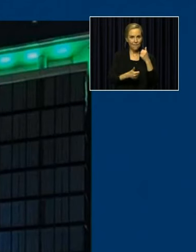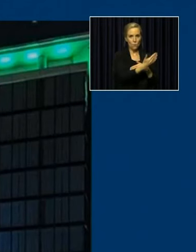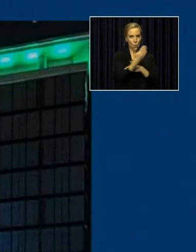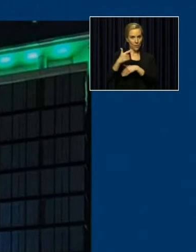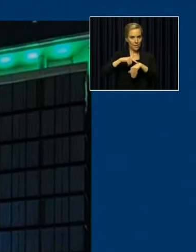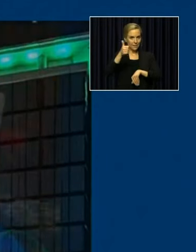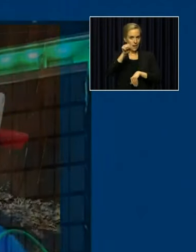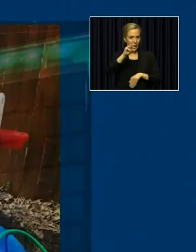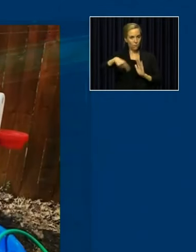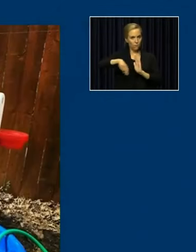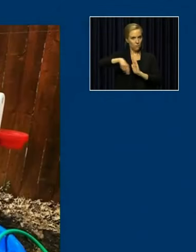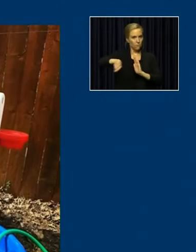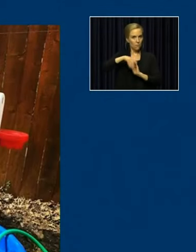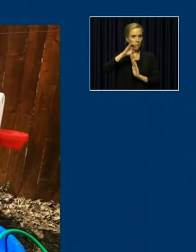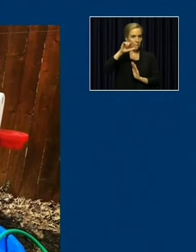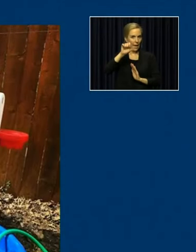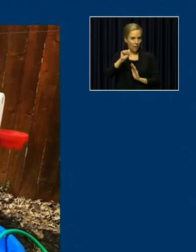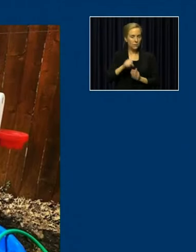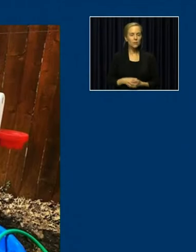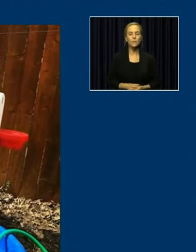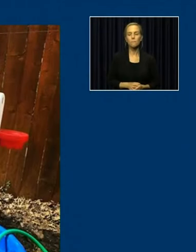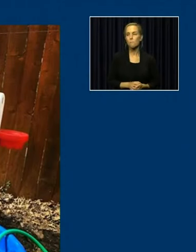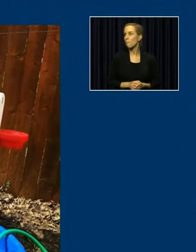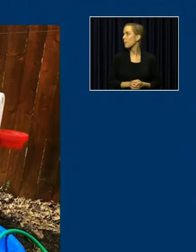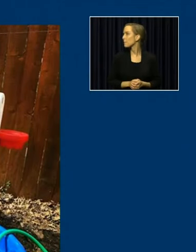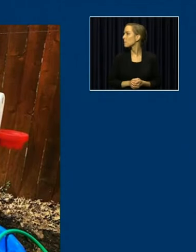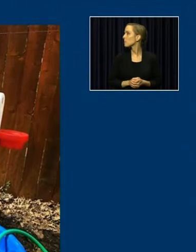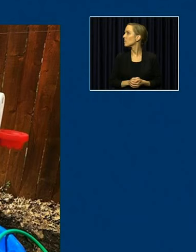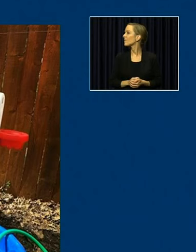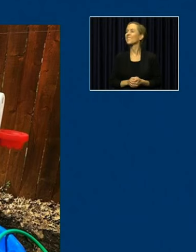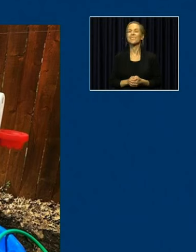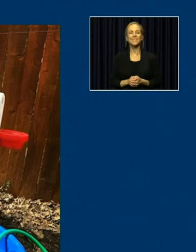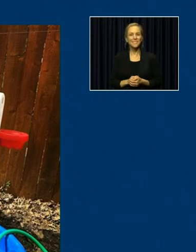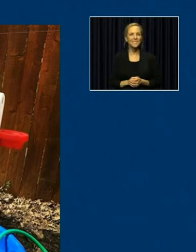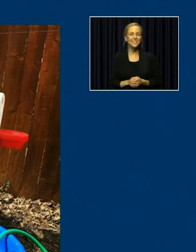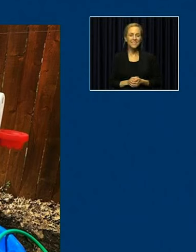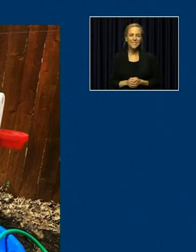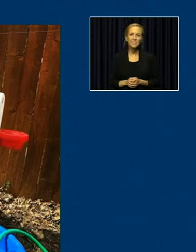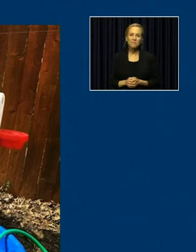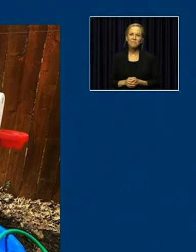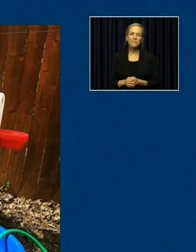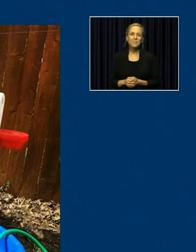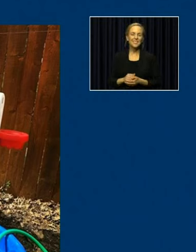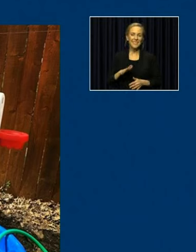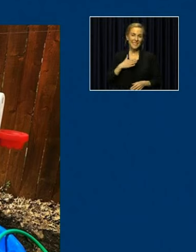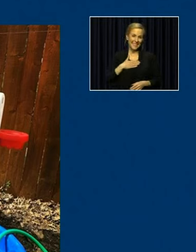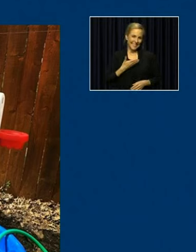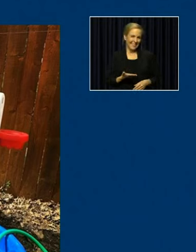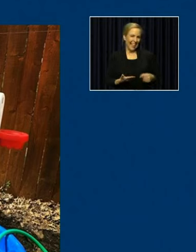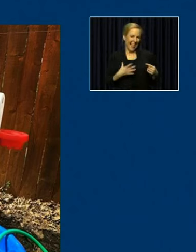AND CAN WE GET A SHOUT-OUT FOR TEAM KENTUCKY'S FAVORITE, VIRGINIA MOORE.